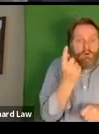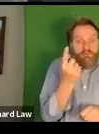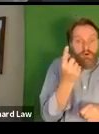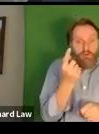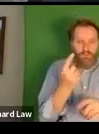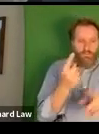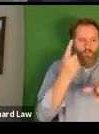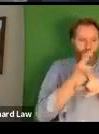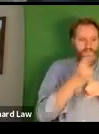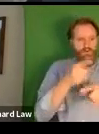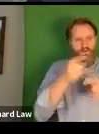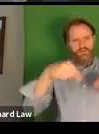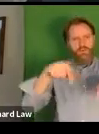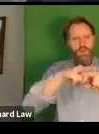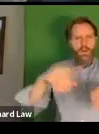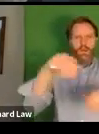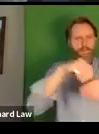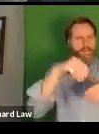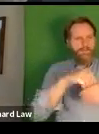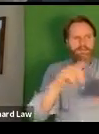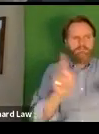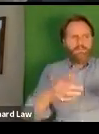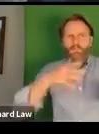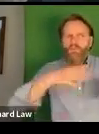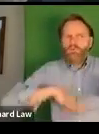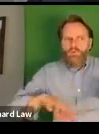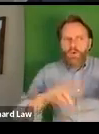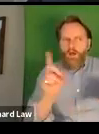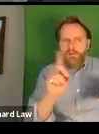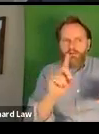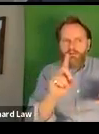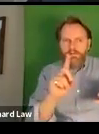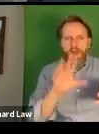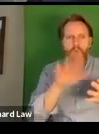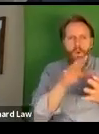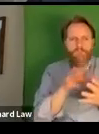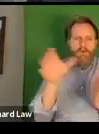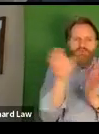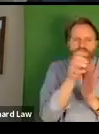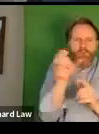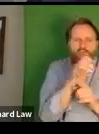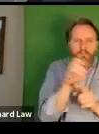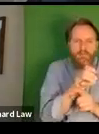they're willing to do in relation to that. That's brilliant thank you very